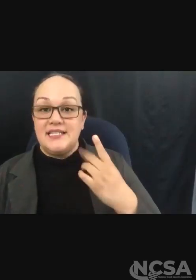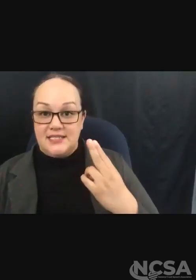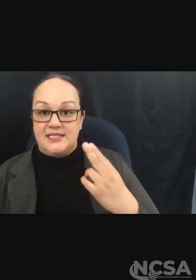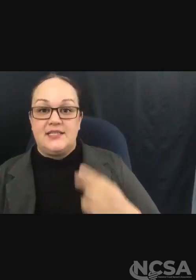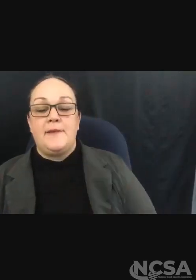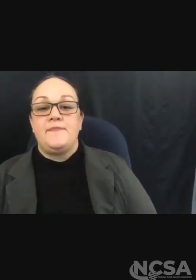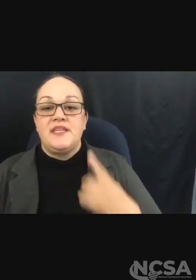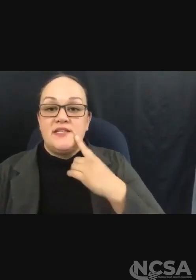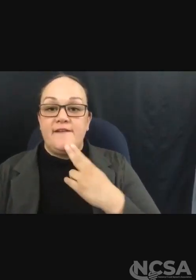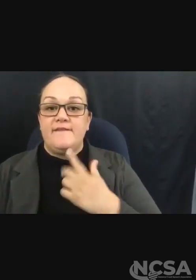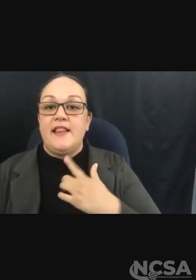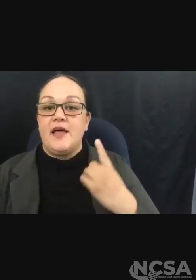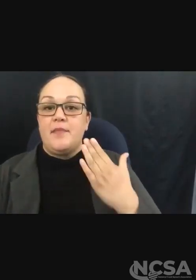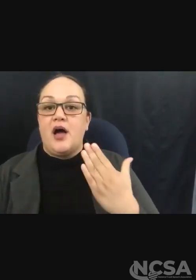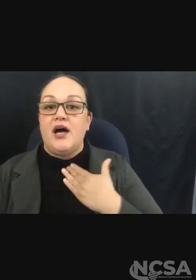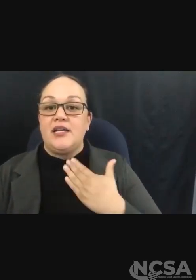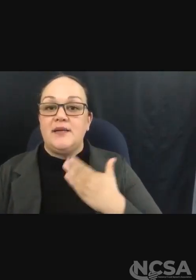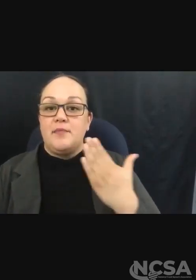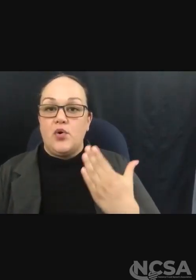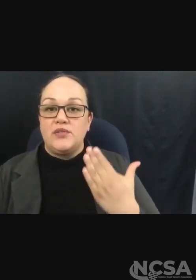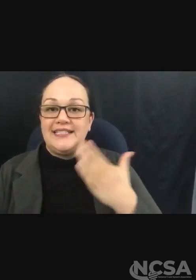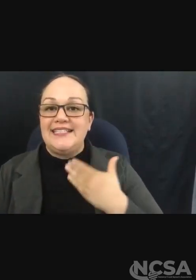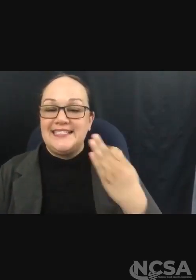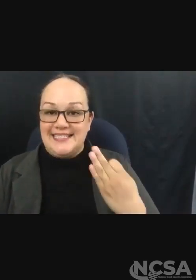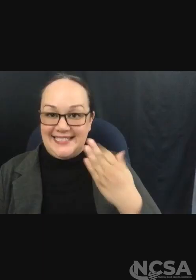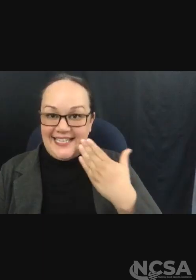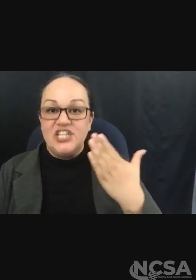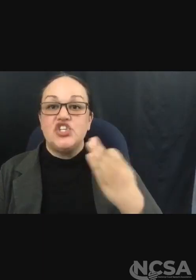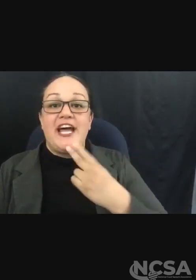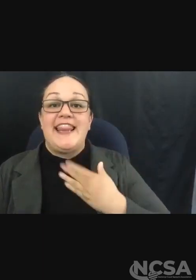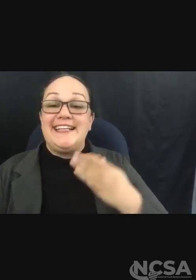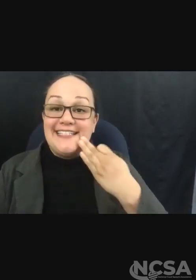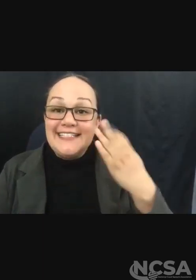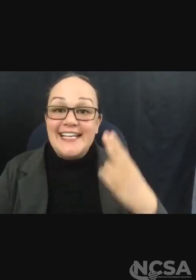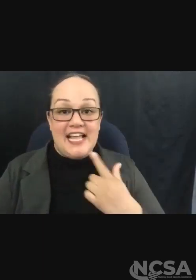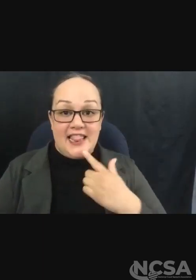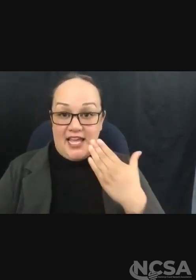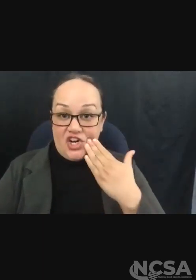develop what's called automaticity, so that they've see the letter and that phonemes